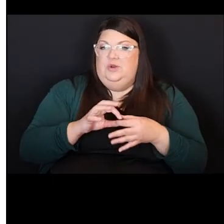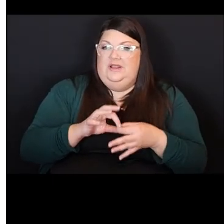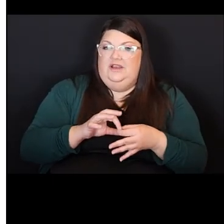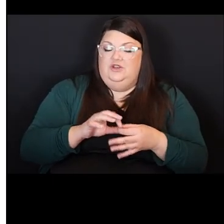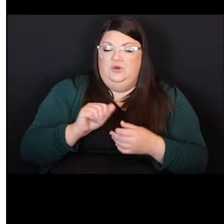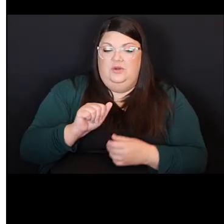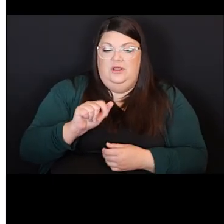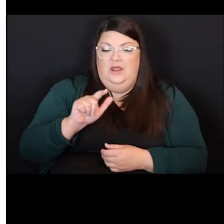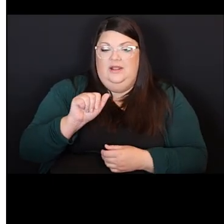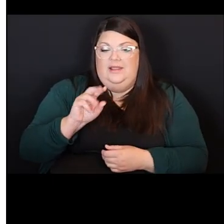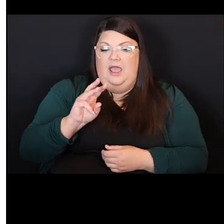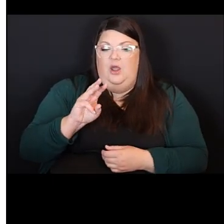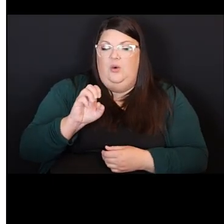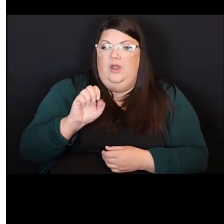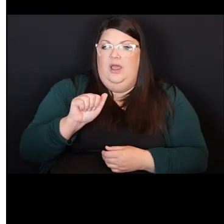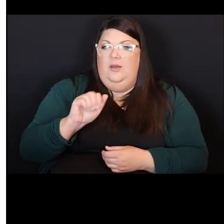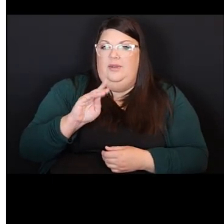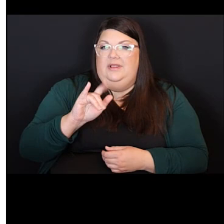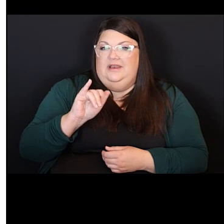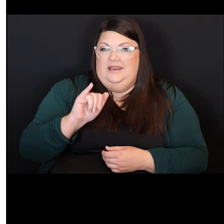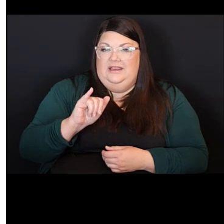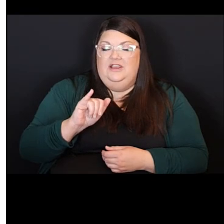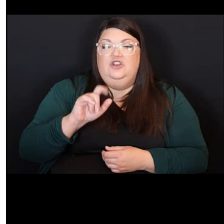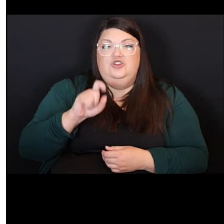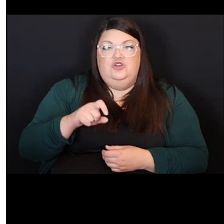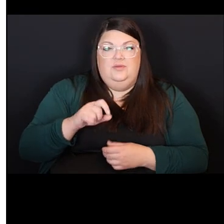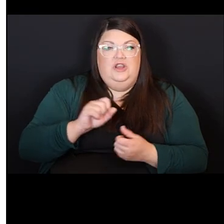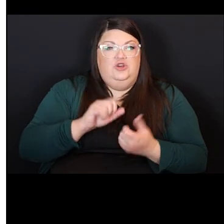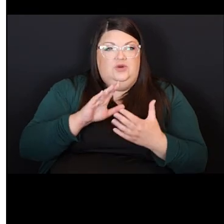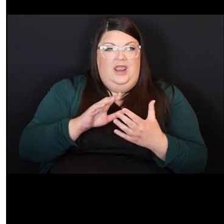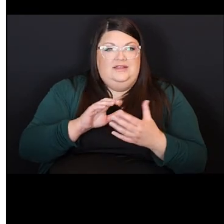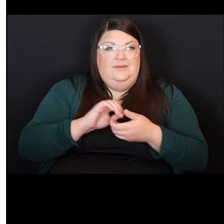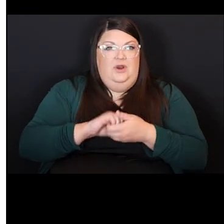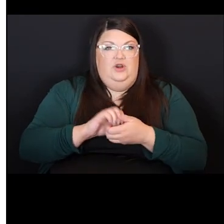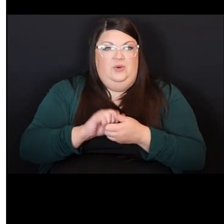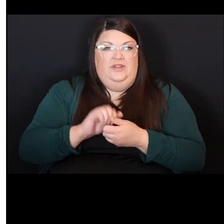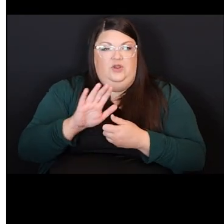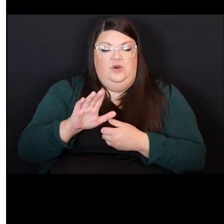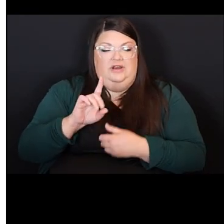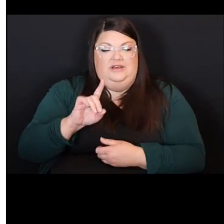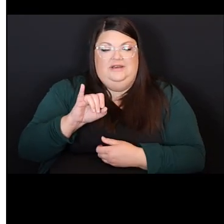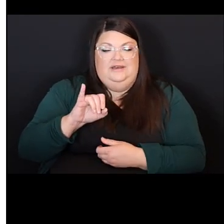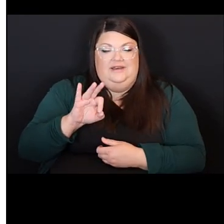related to allowability should be addressed in partnership with your Disability Innovation